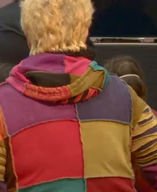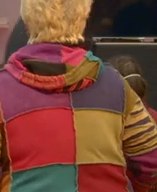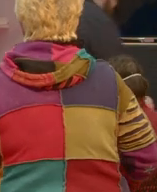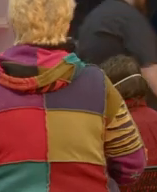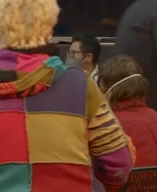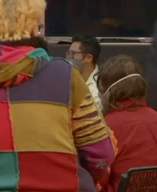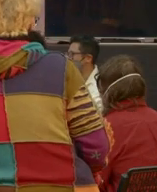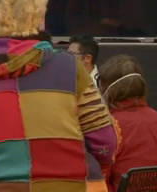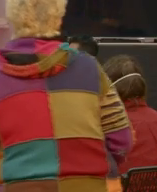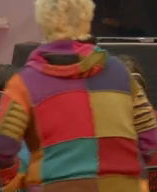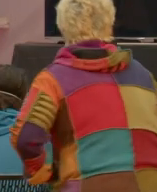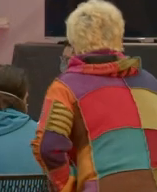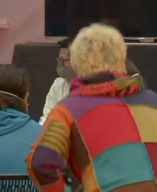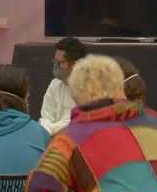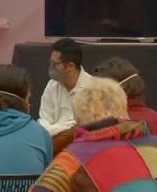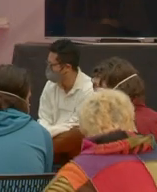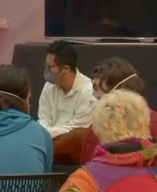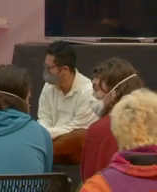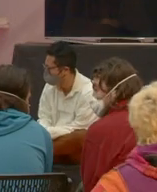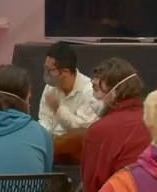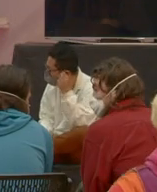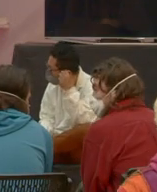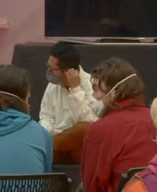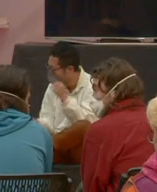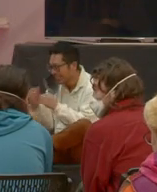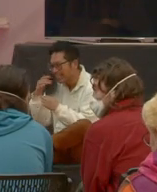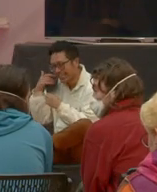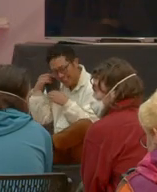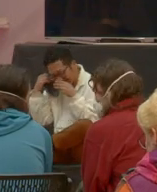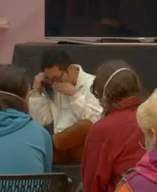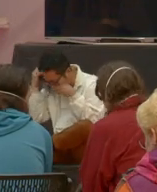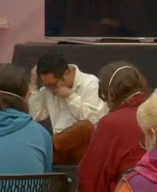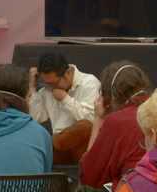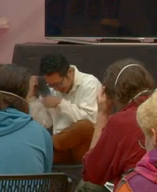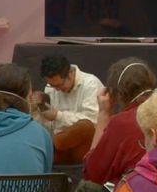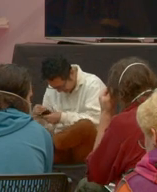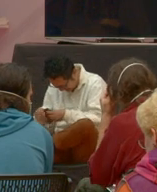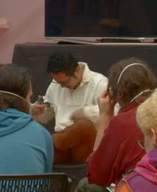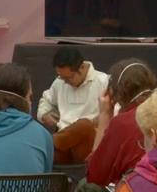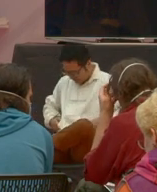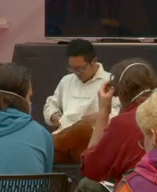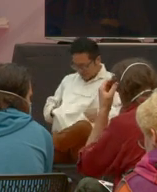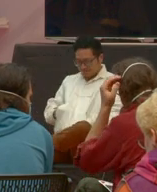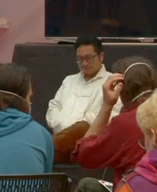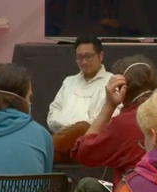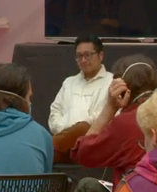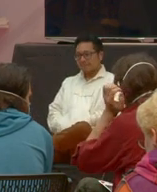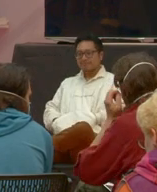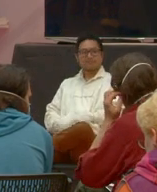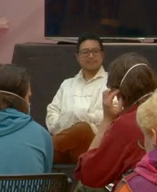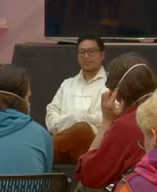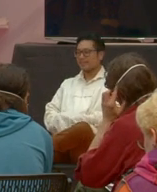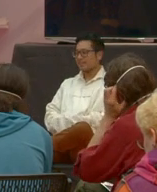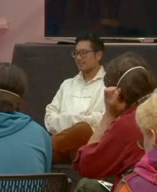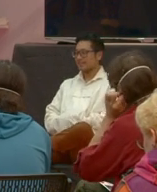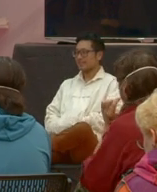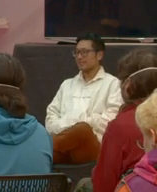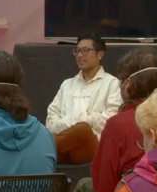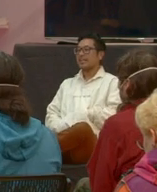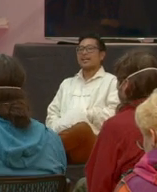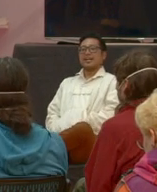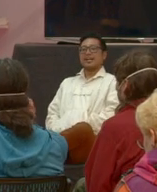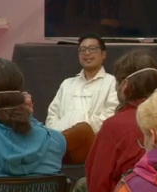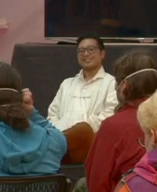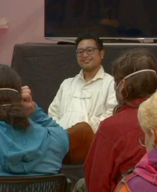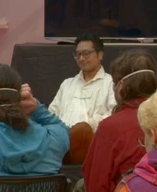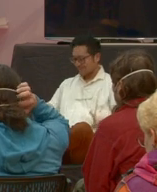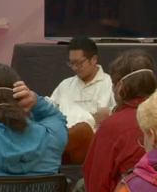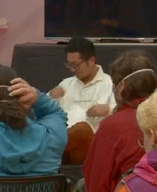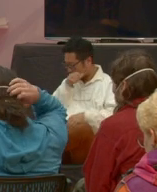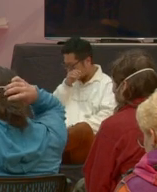Sara Krajewski: Good morning, everyone. I'm going to ask you